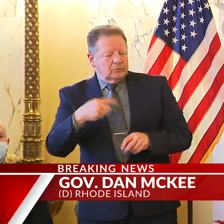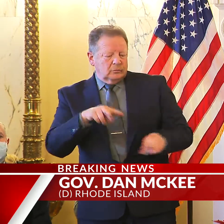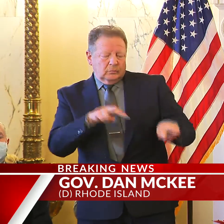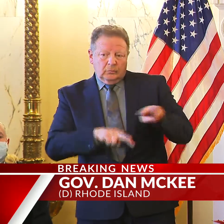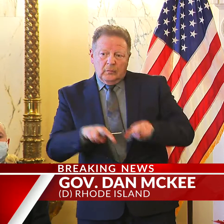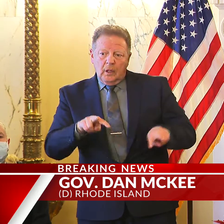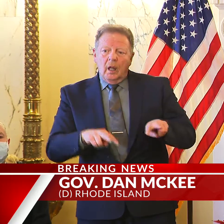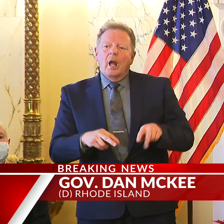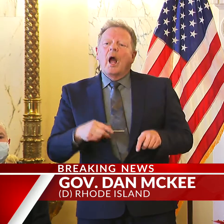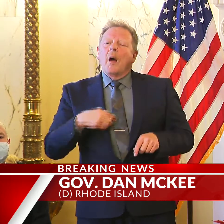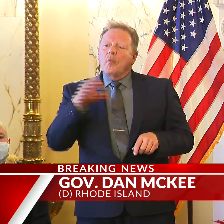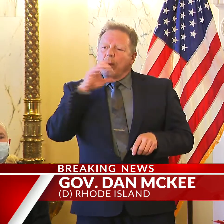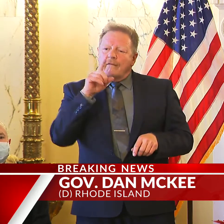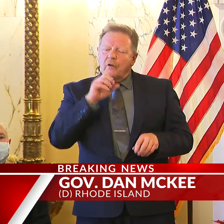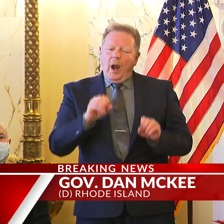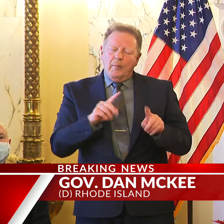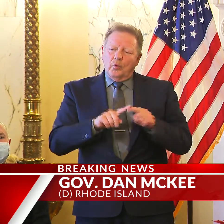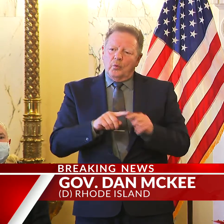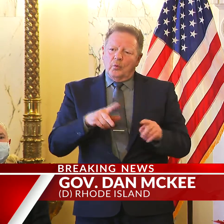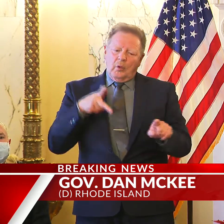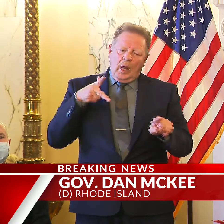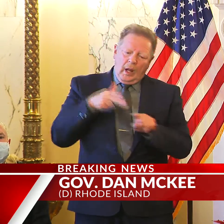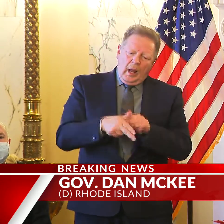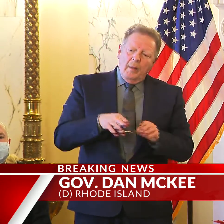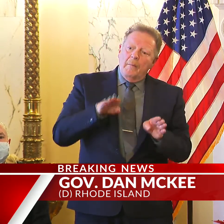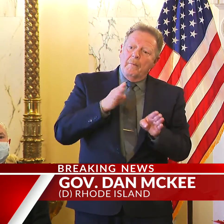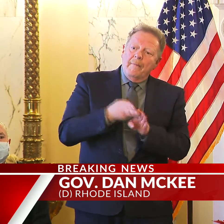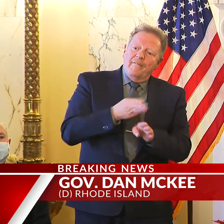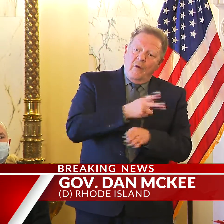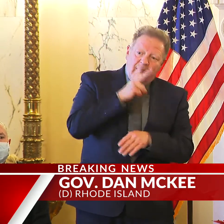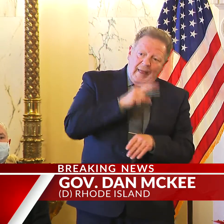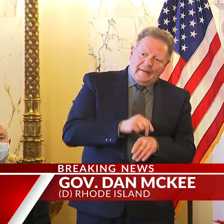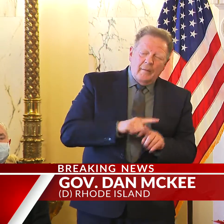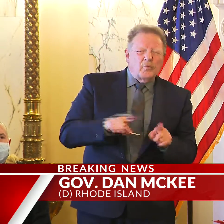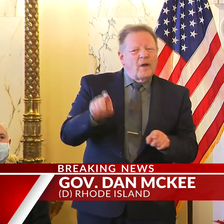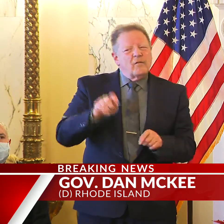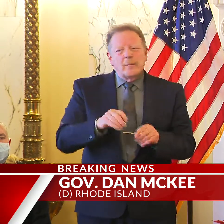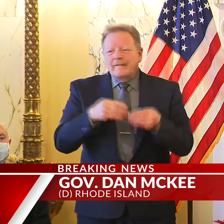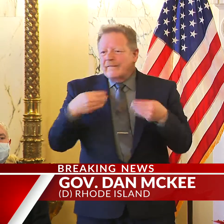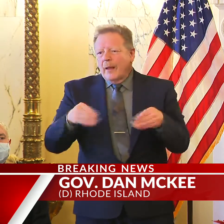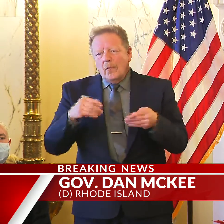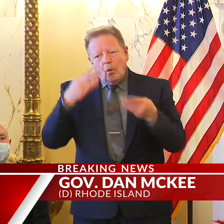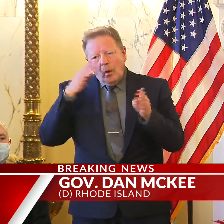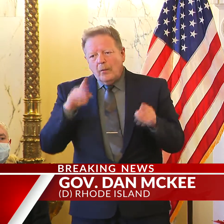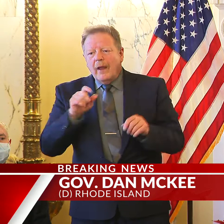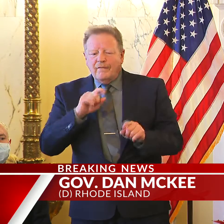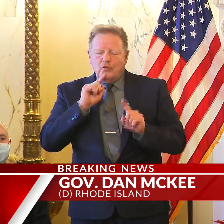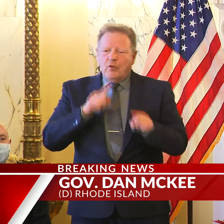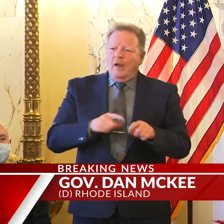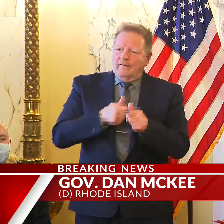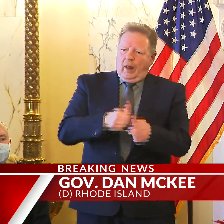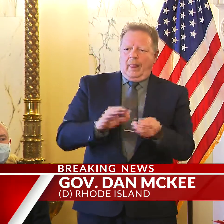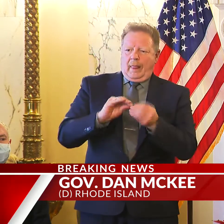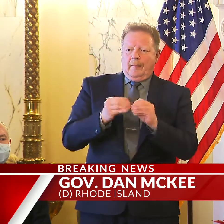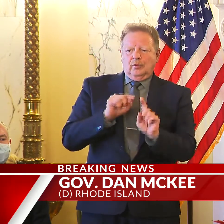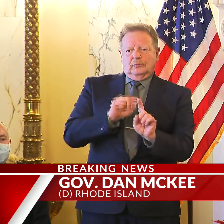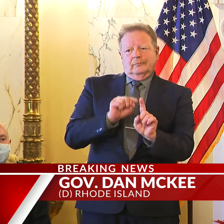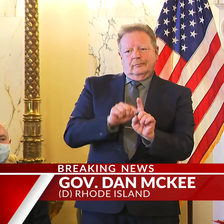THIS CURRENT VIRUS THAN MEAN, LIKE I SAID BEFORE, WE WERE LOOKING FOR A RAMP DOWN STRATEGY RIVER A LITTLE BEFORE